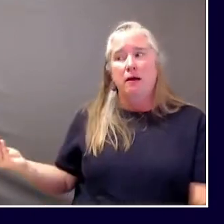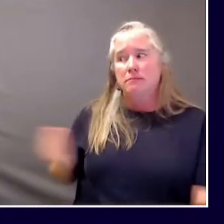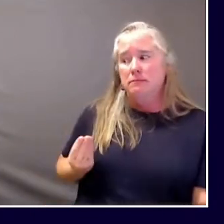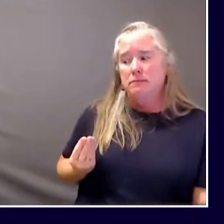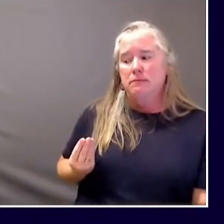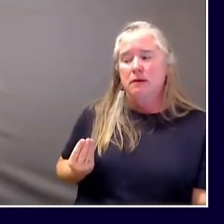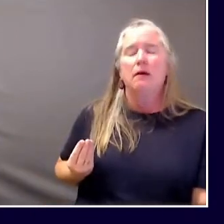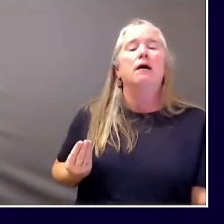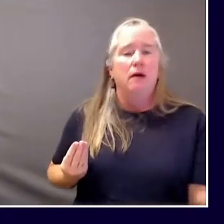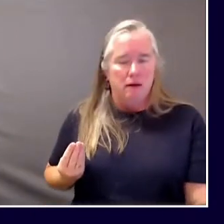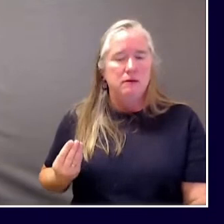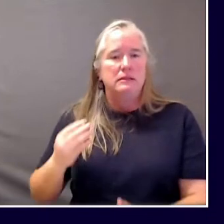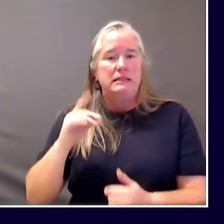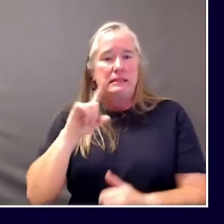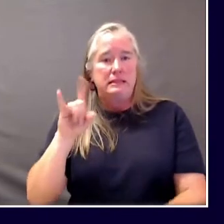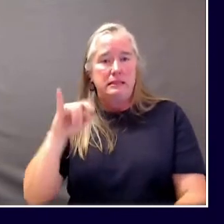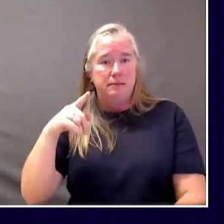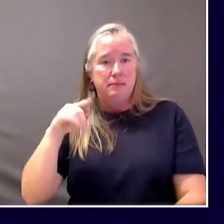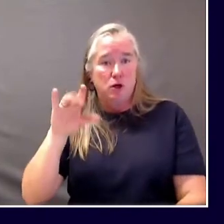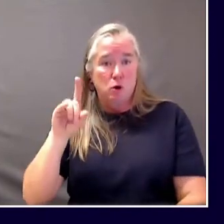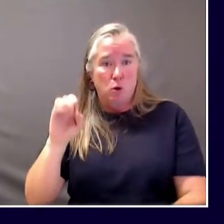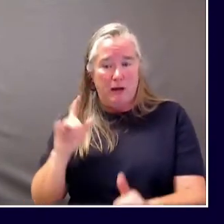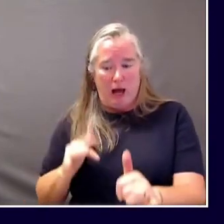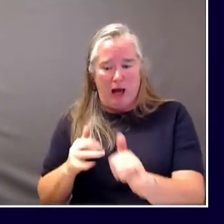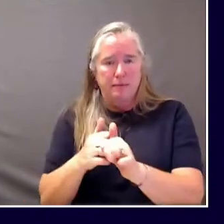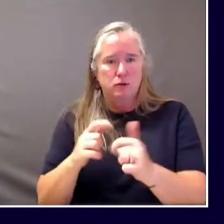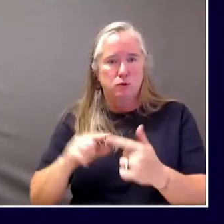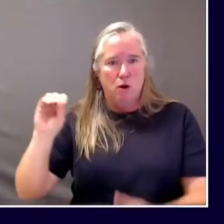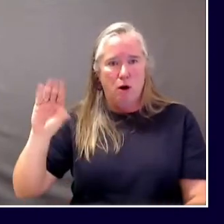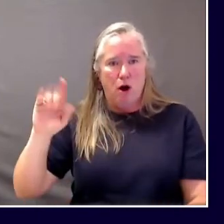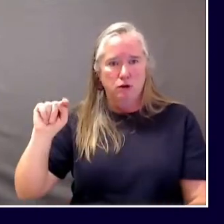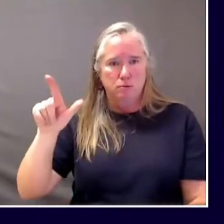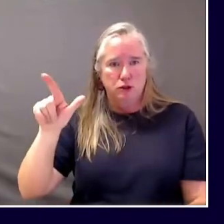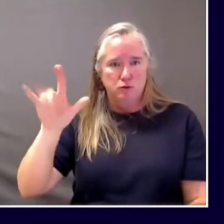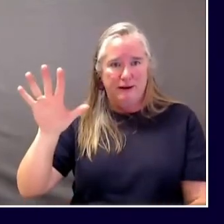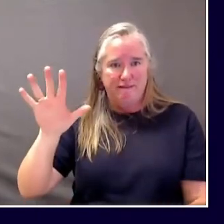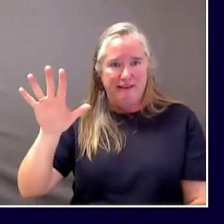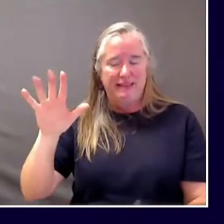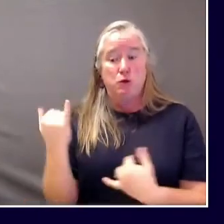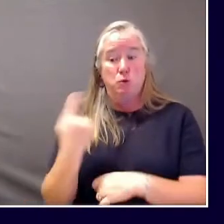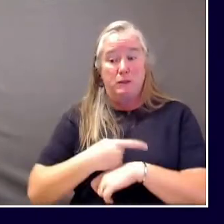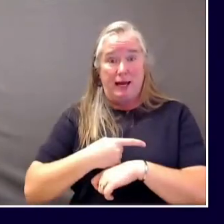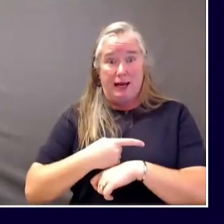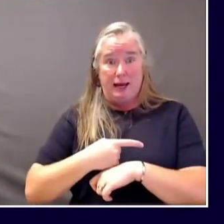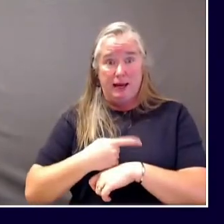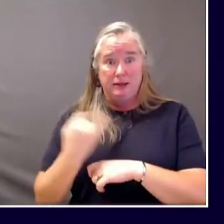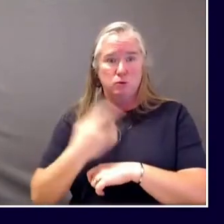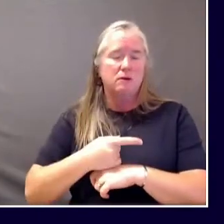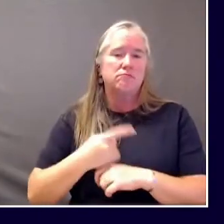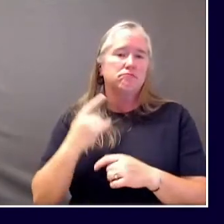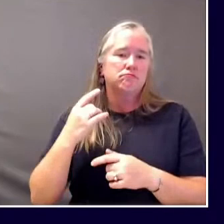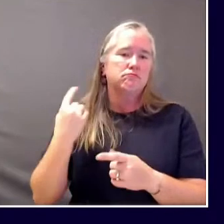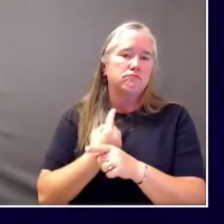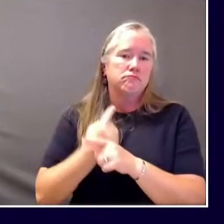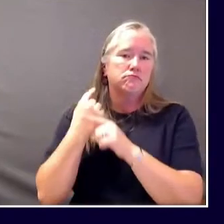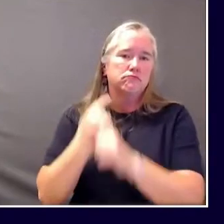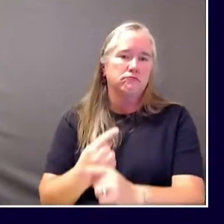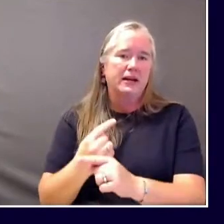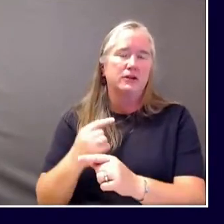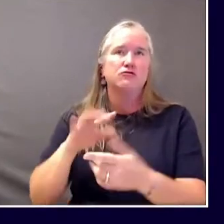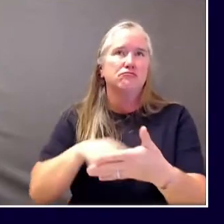October twenty fifth